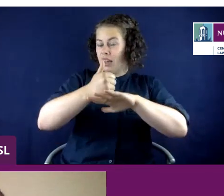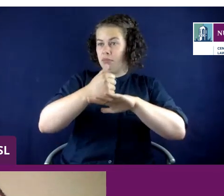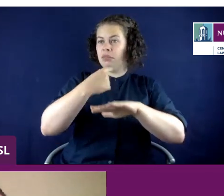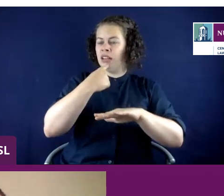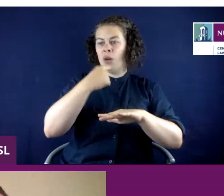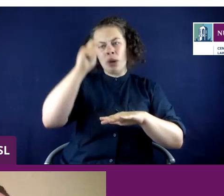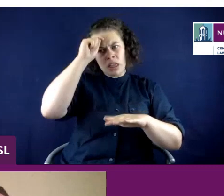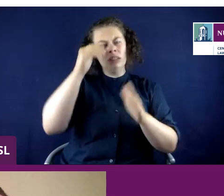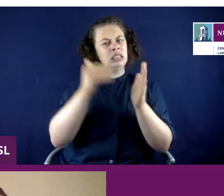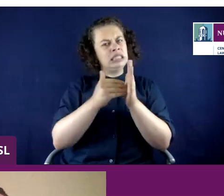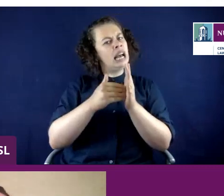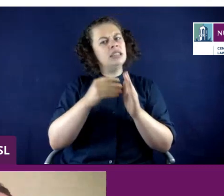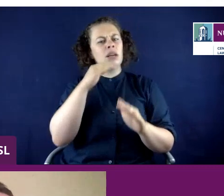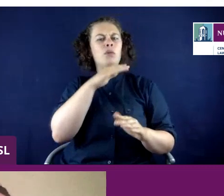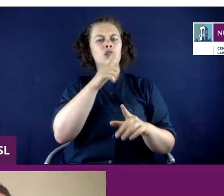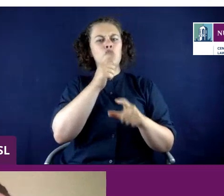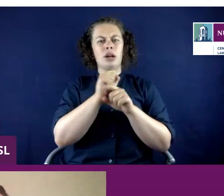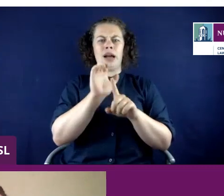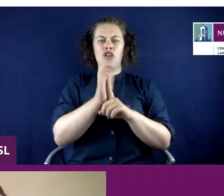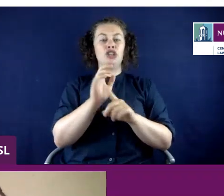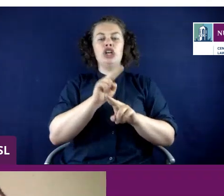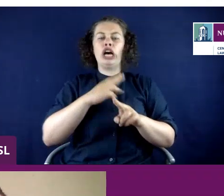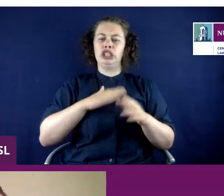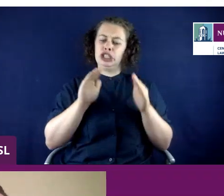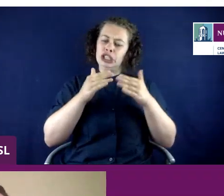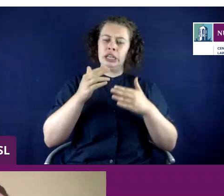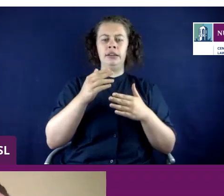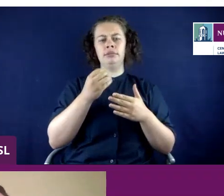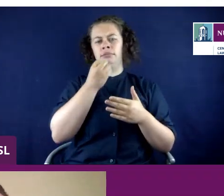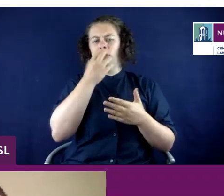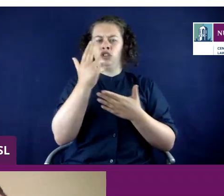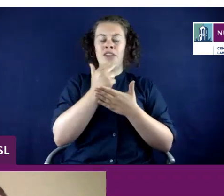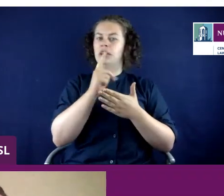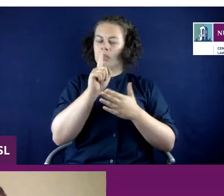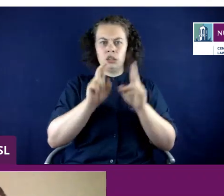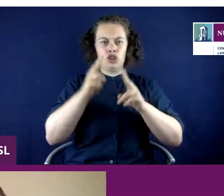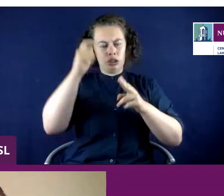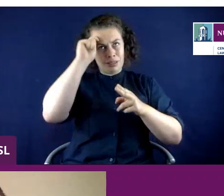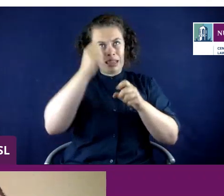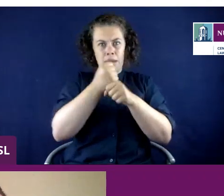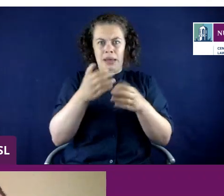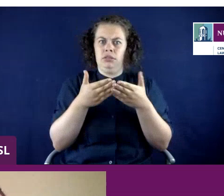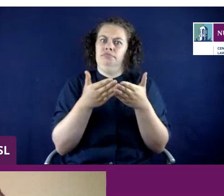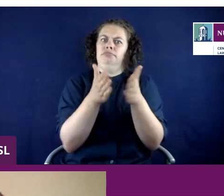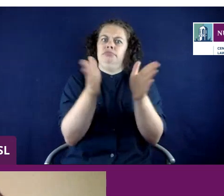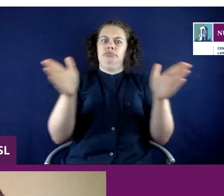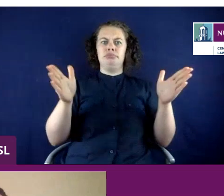to me not just what we think of as Fine Arts, for example. It should be part